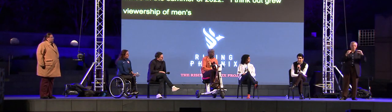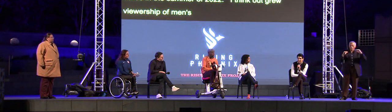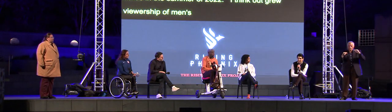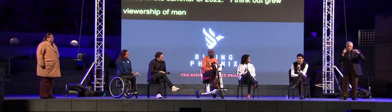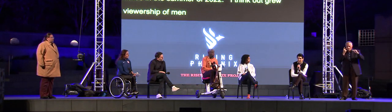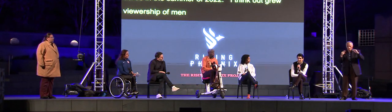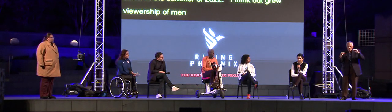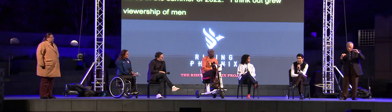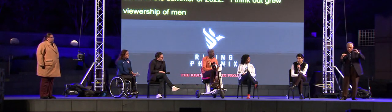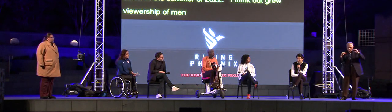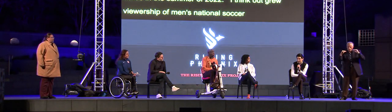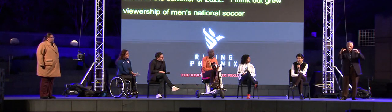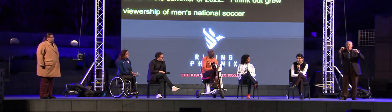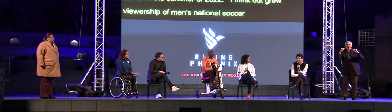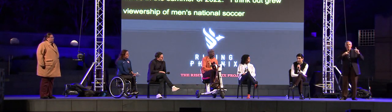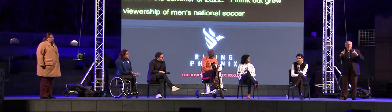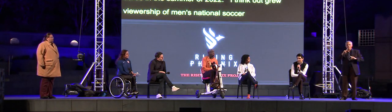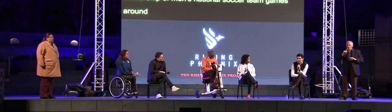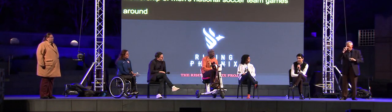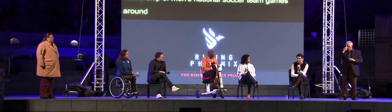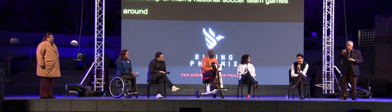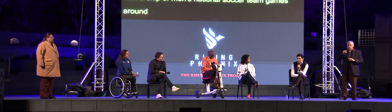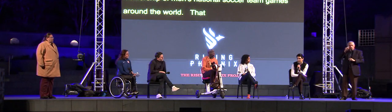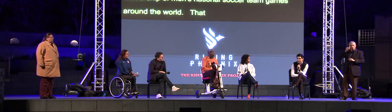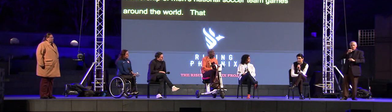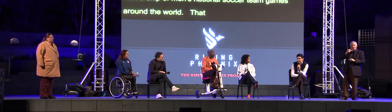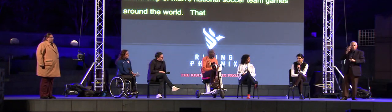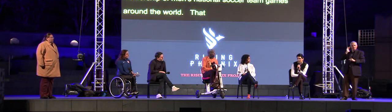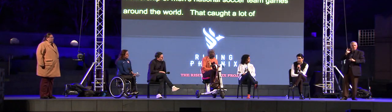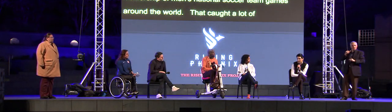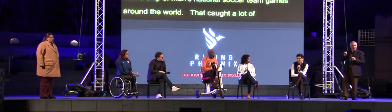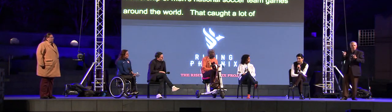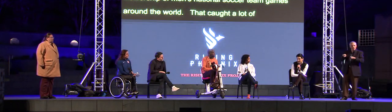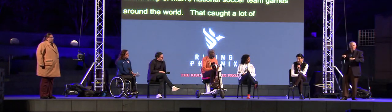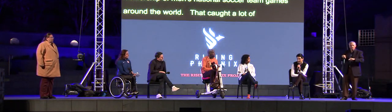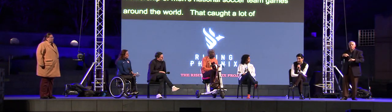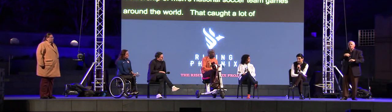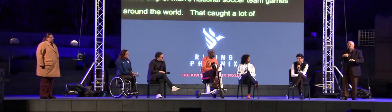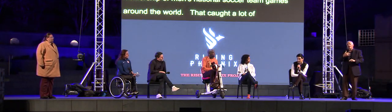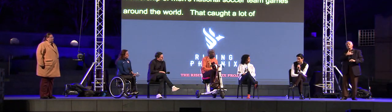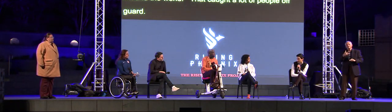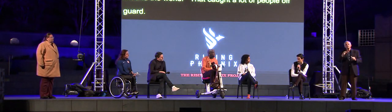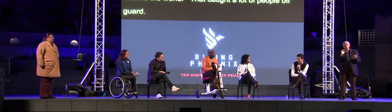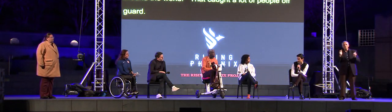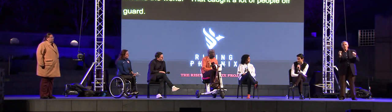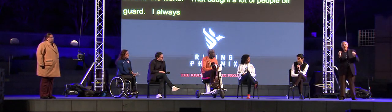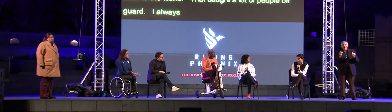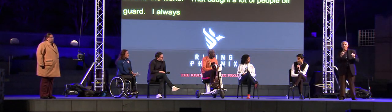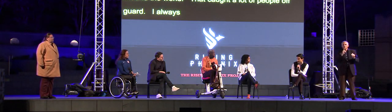And I think that caught a lot of people off guard. I always use the-- and it's probably pretty dated now,